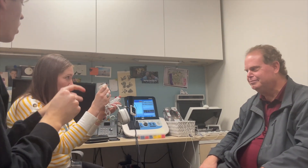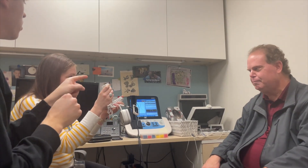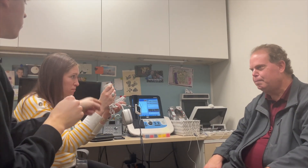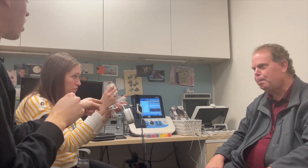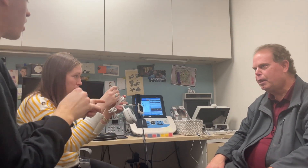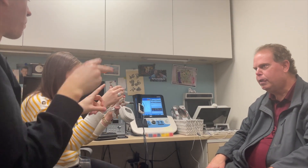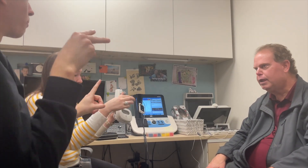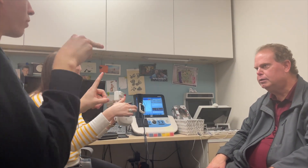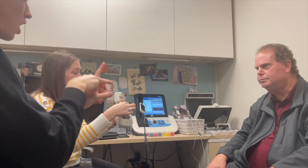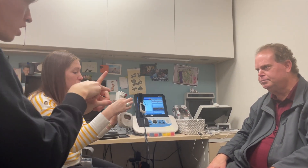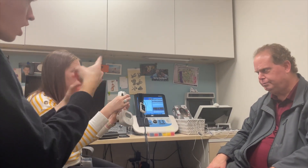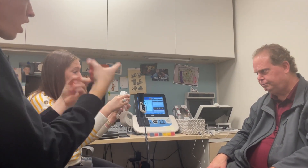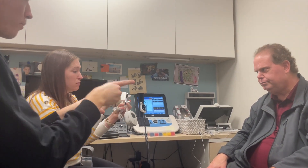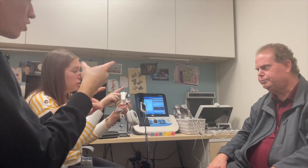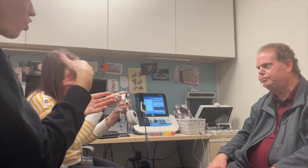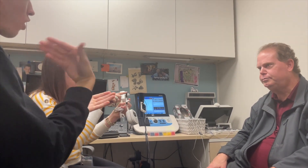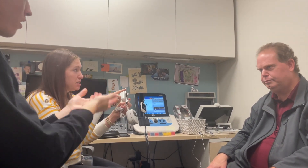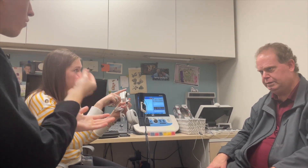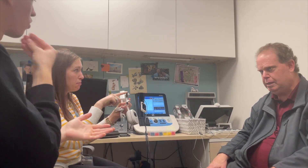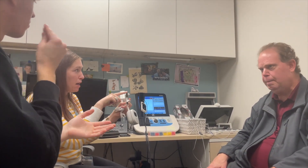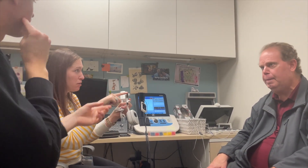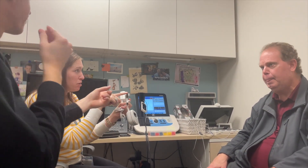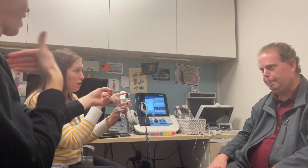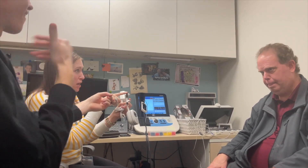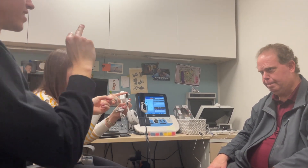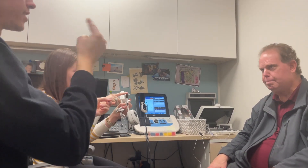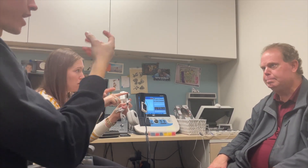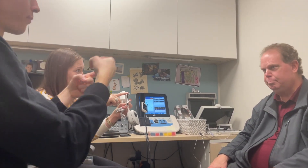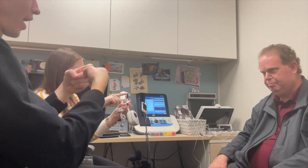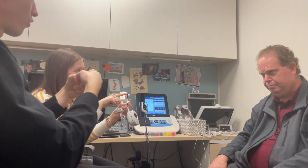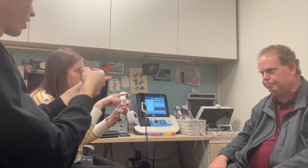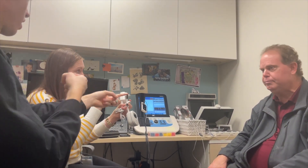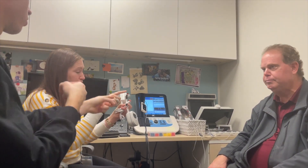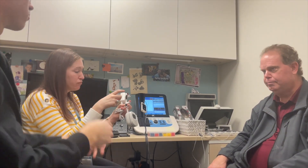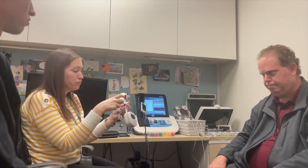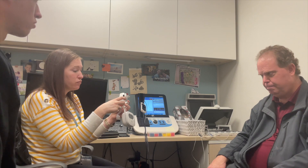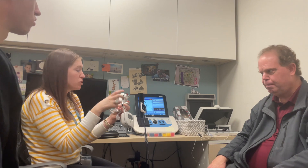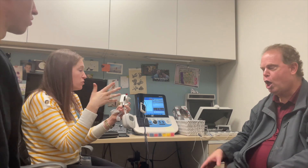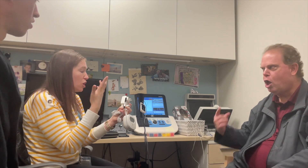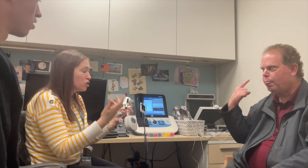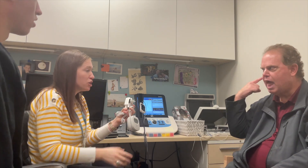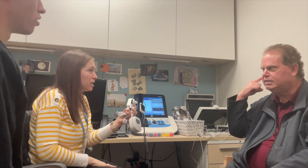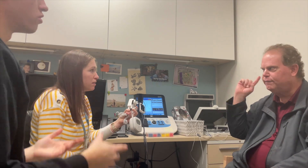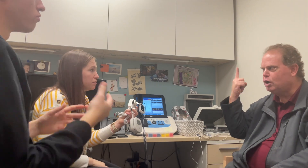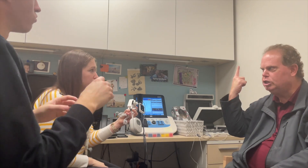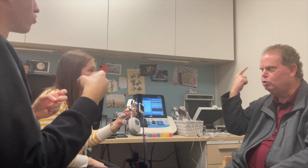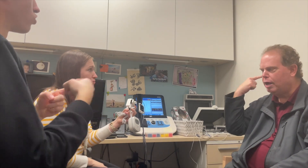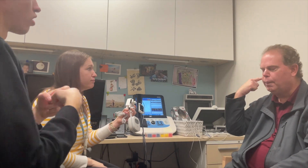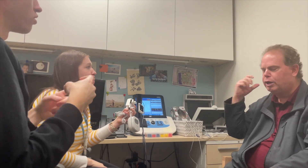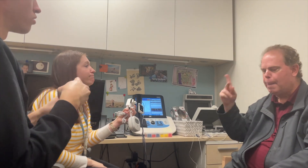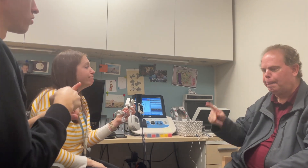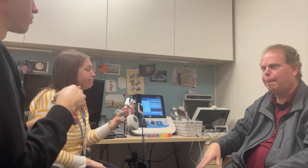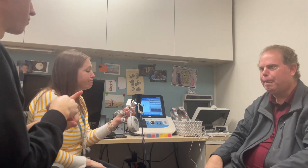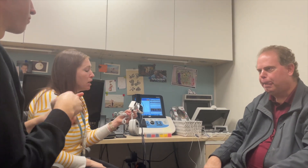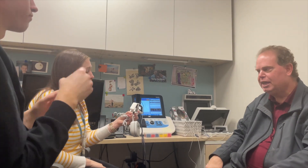home you have a second battery right here just charge it you up okay MH yep